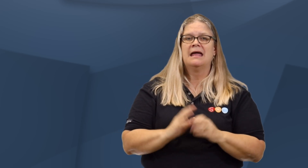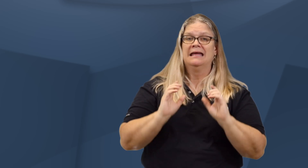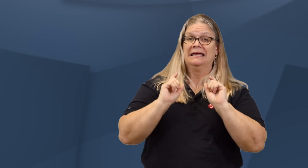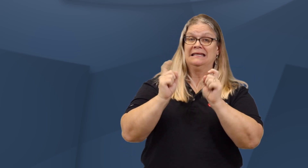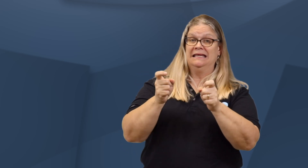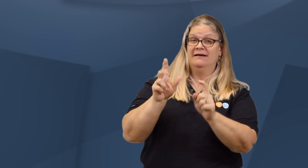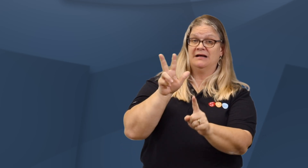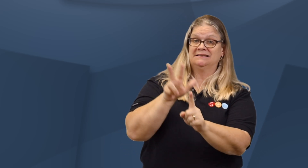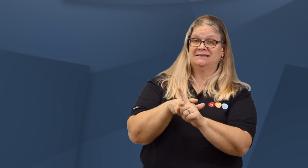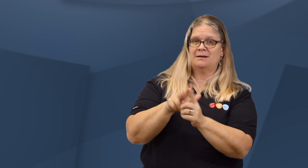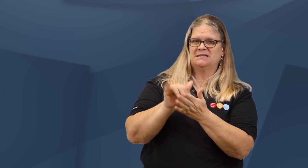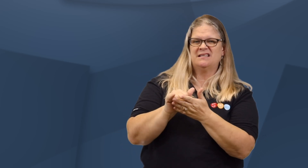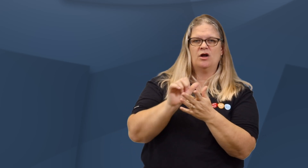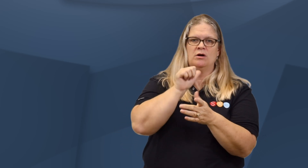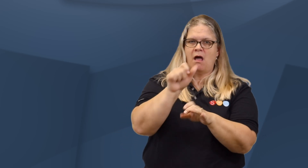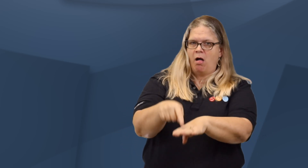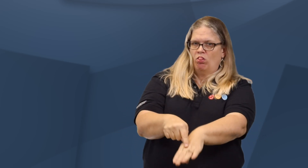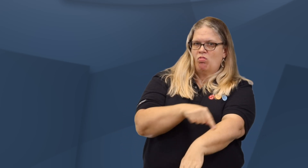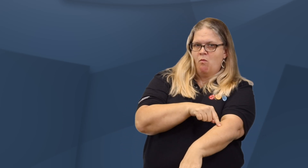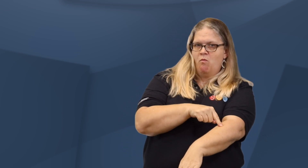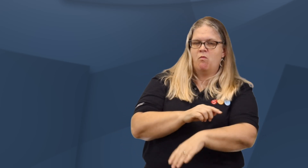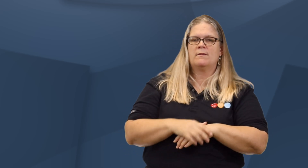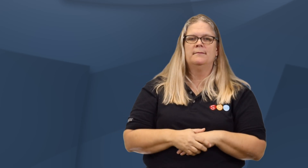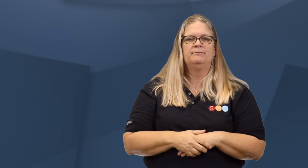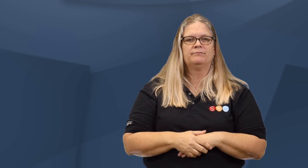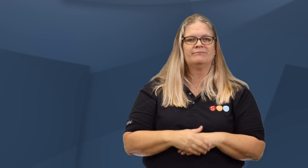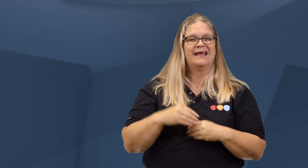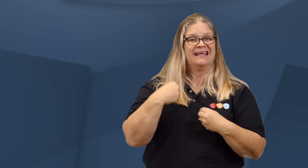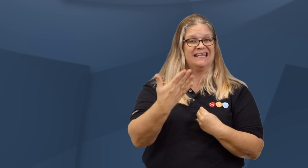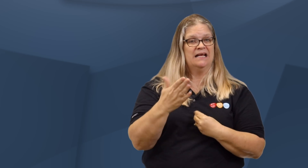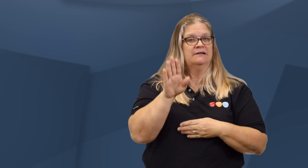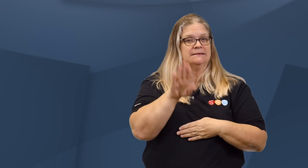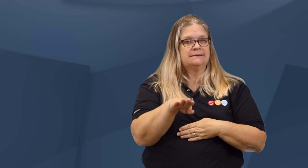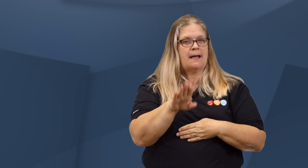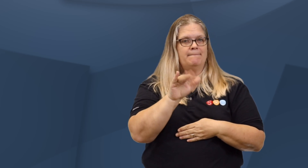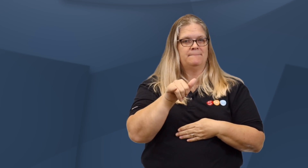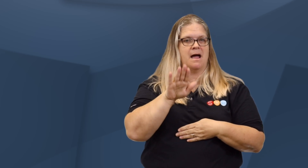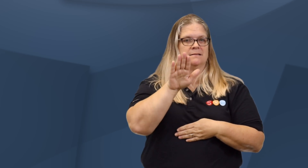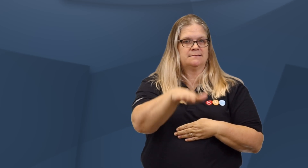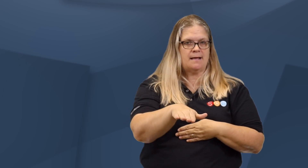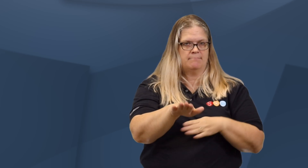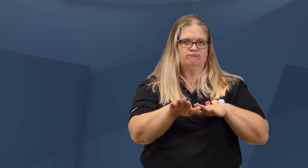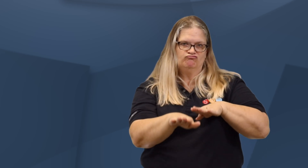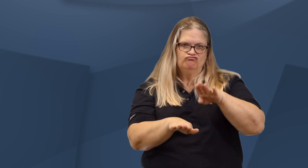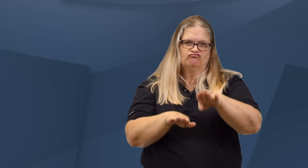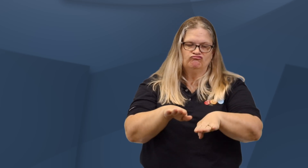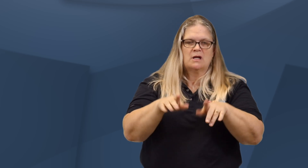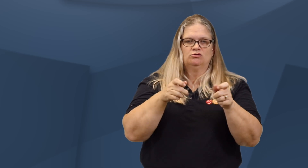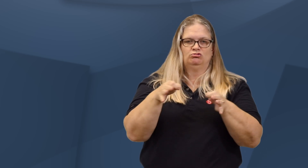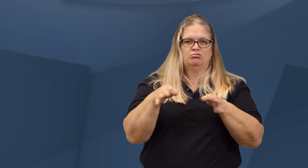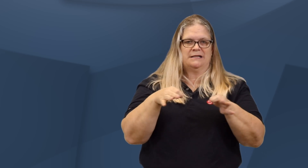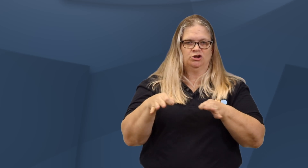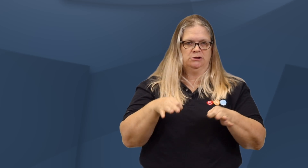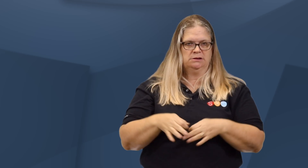Give assignments that are not too long. Give step-by-step directions.